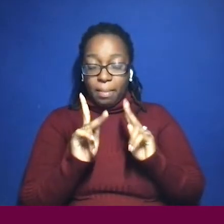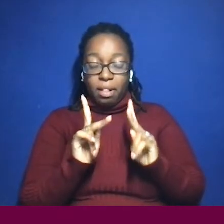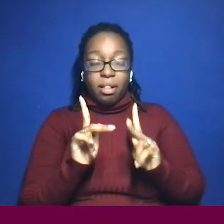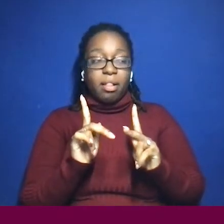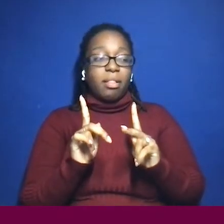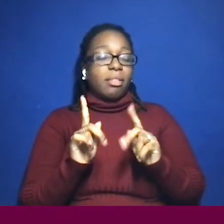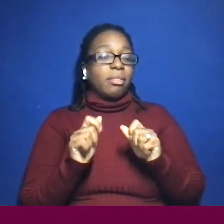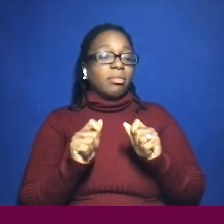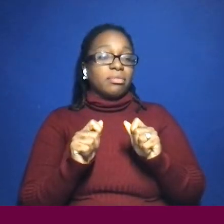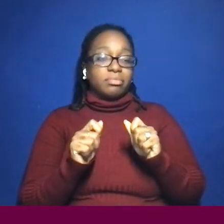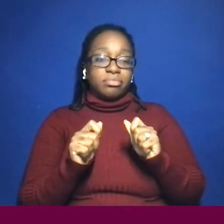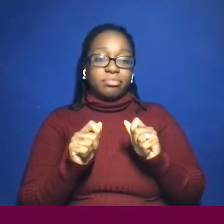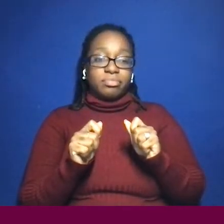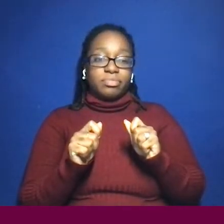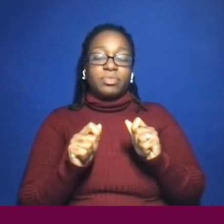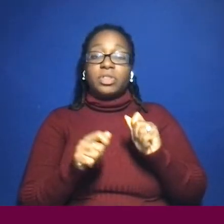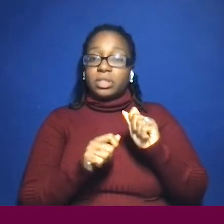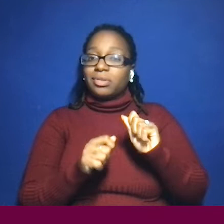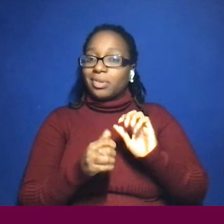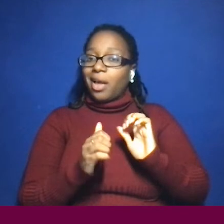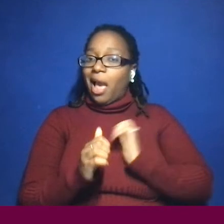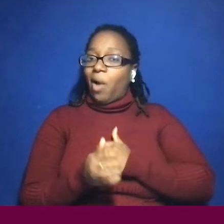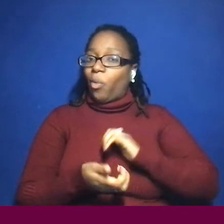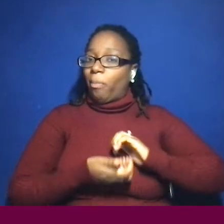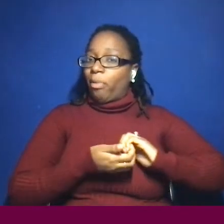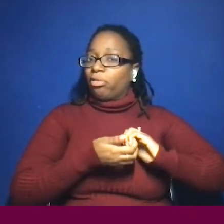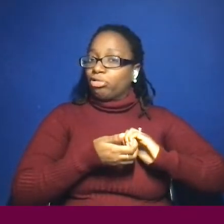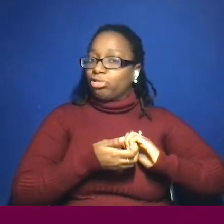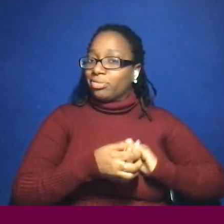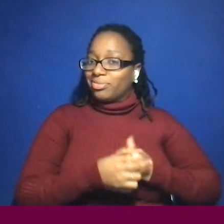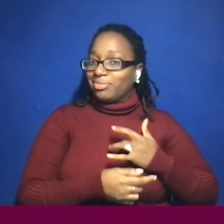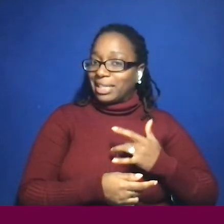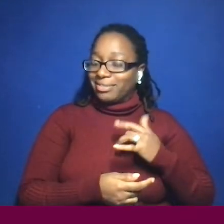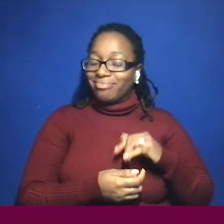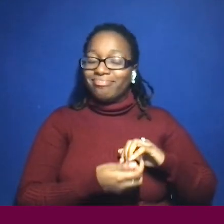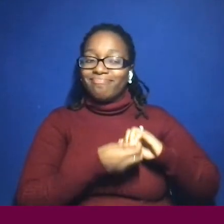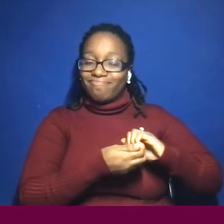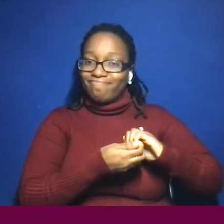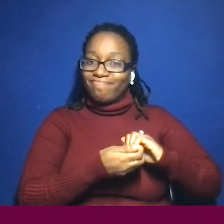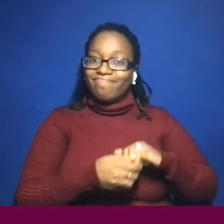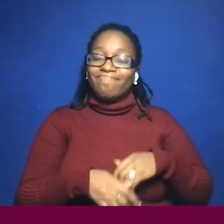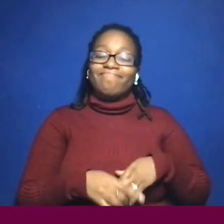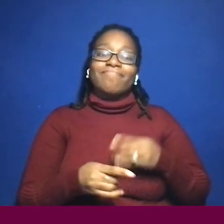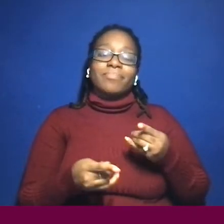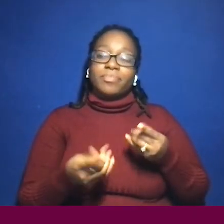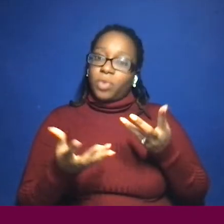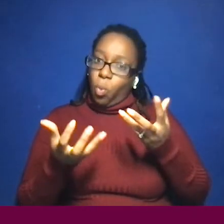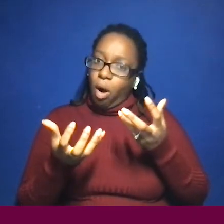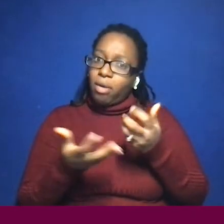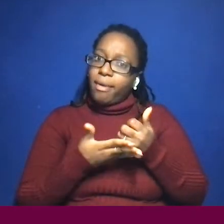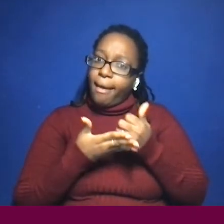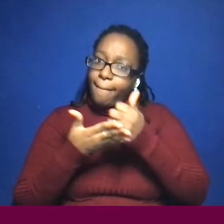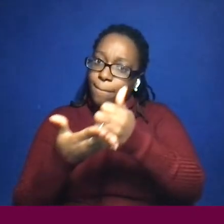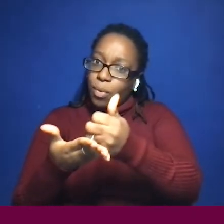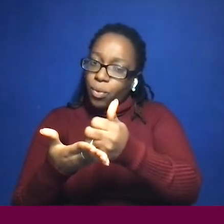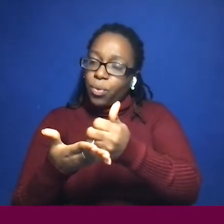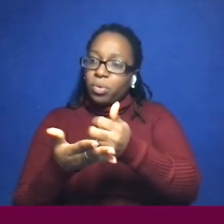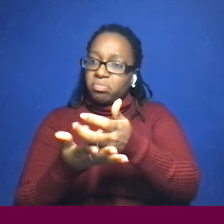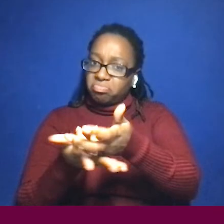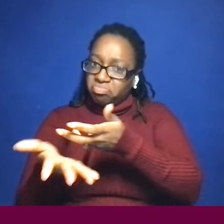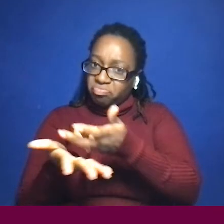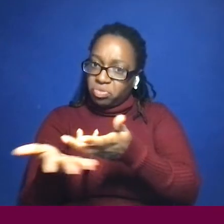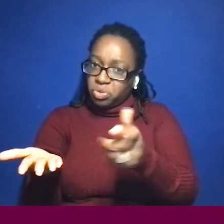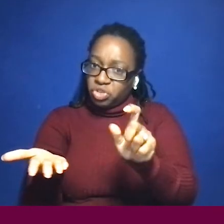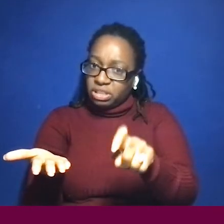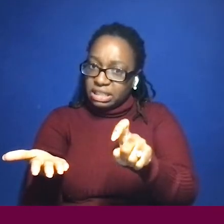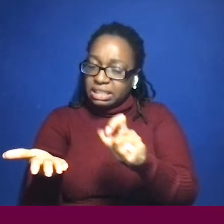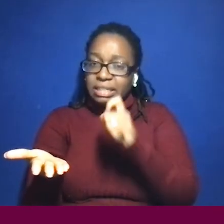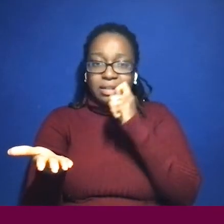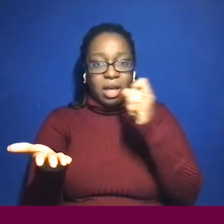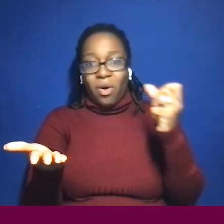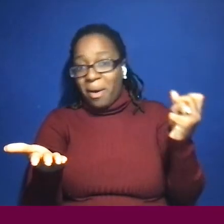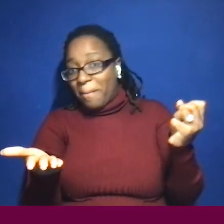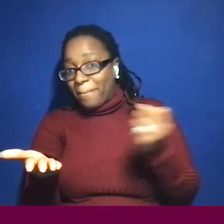folks that we work with, who wanted very much to help her to not go back to the nursing home.